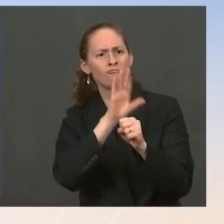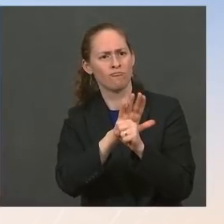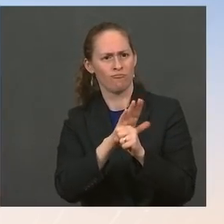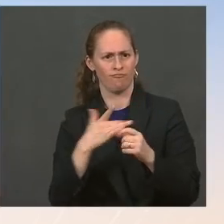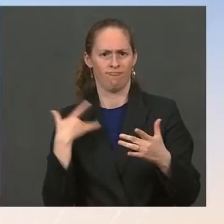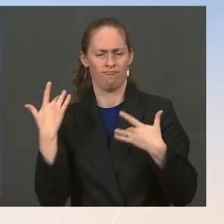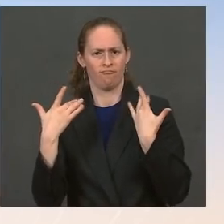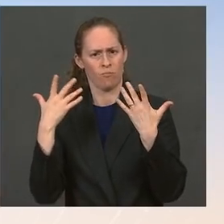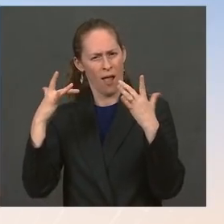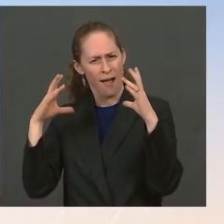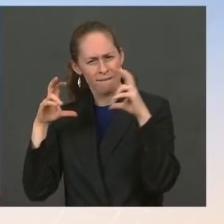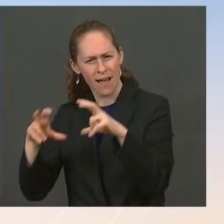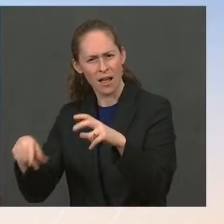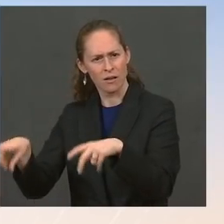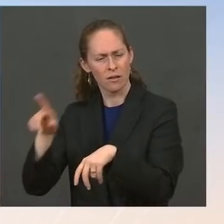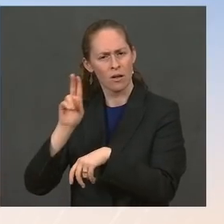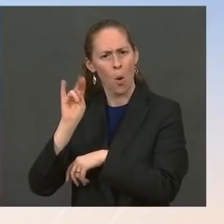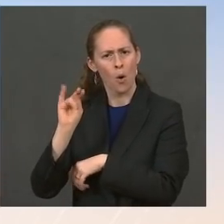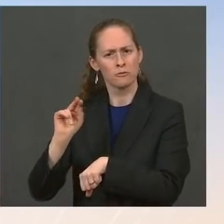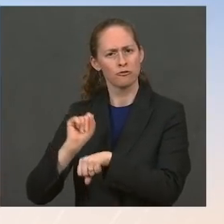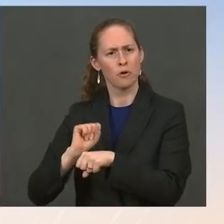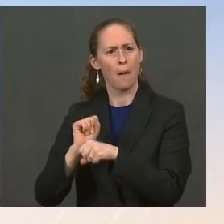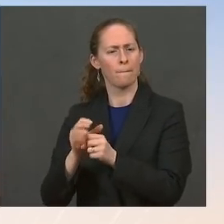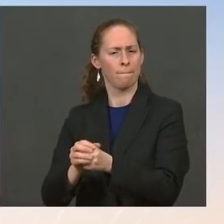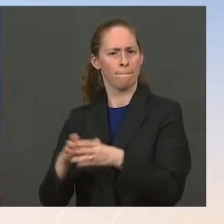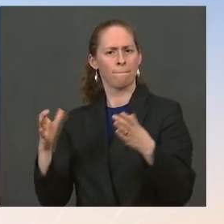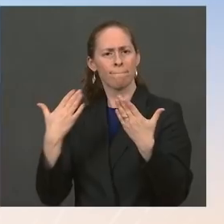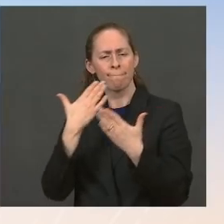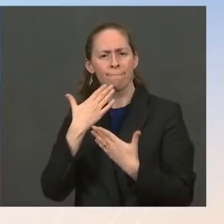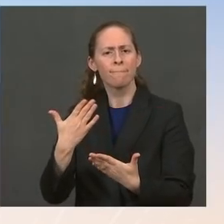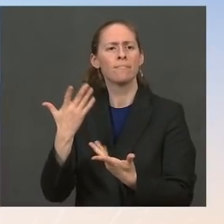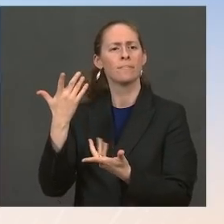that will help us move toward a clean energy indus- -- help us support clean energy industries